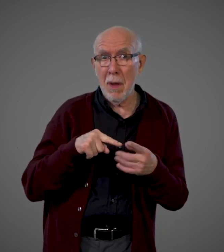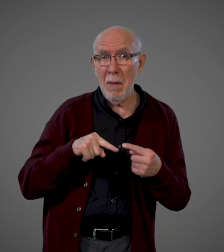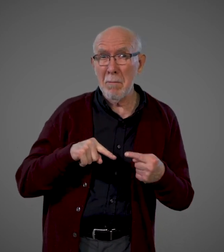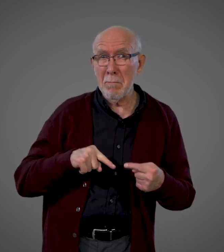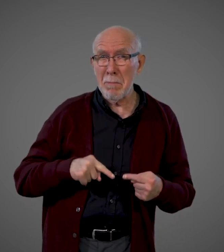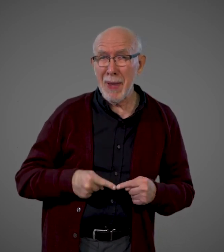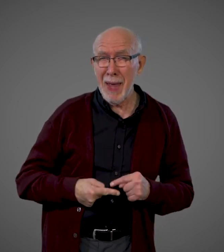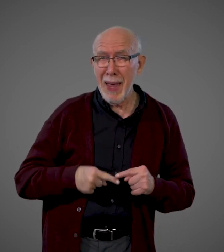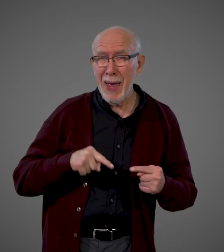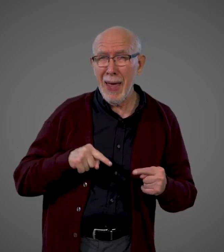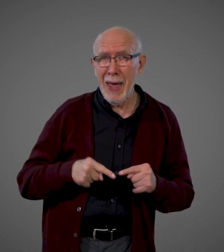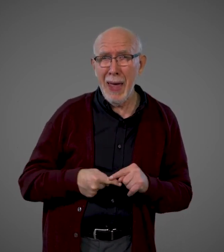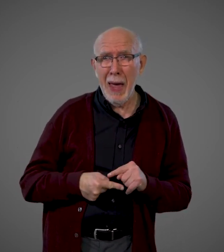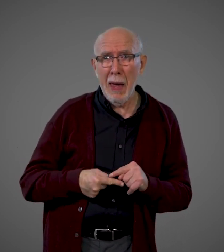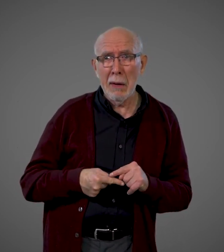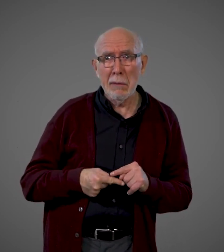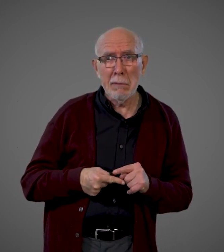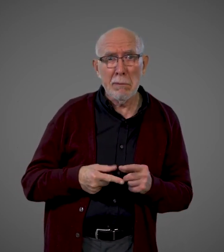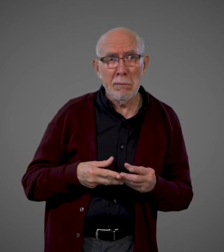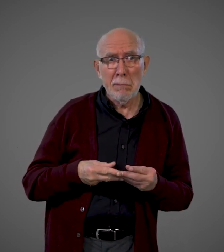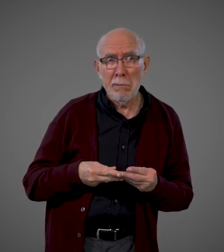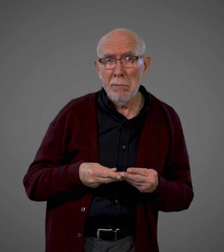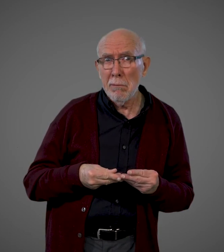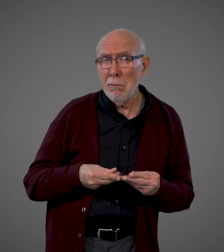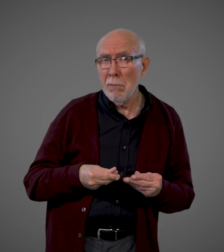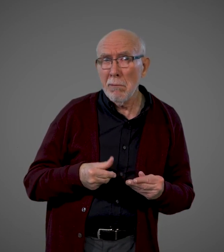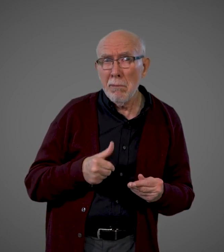over the next two or three days.